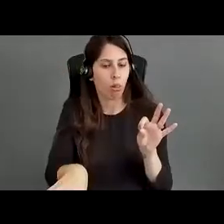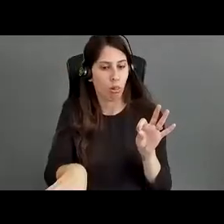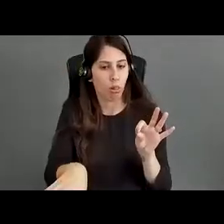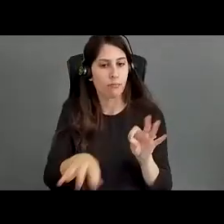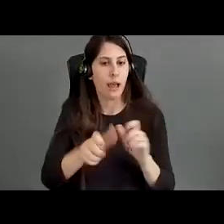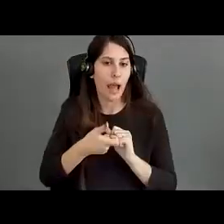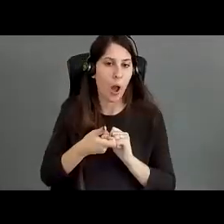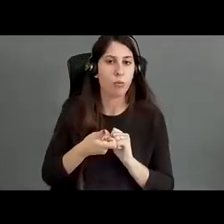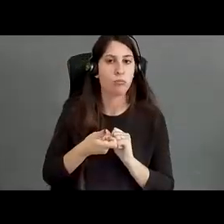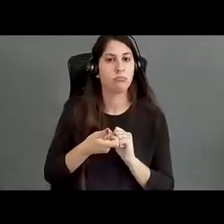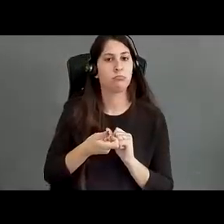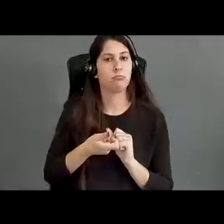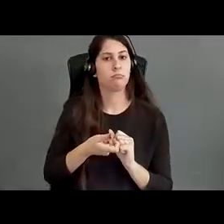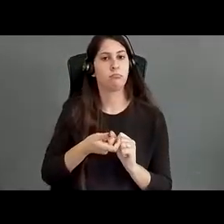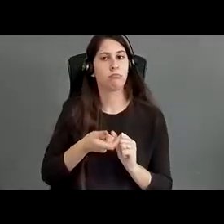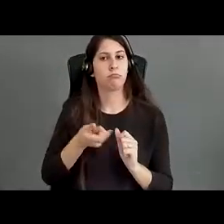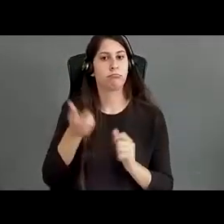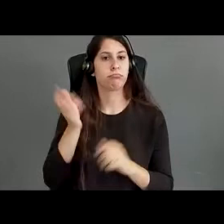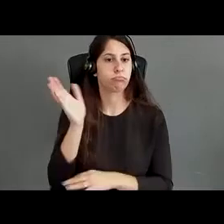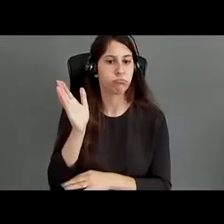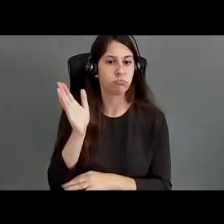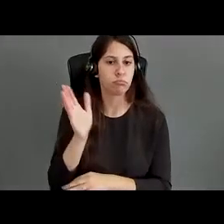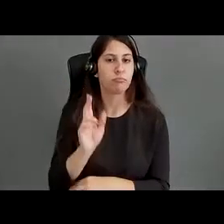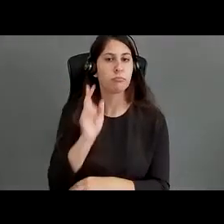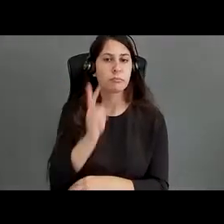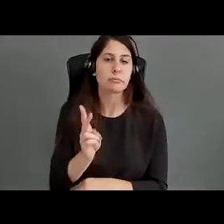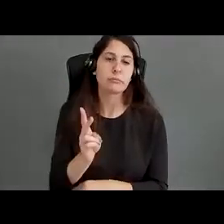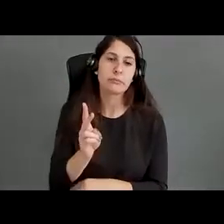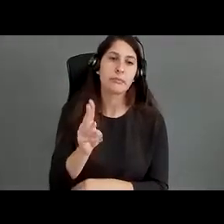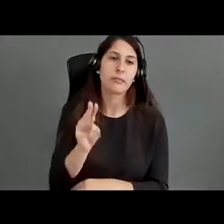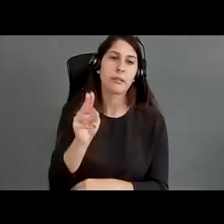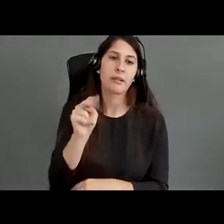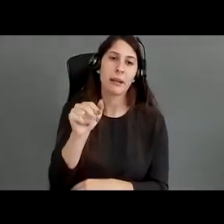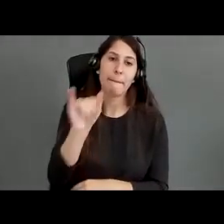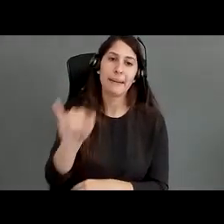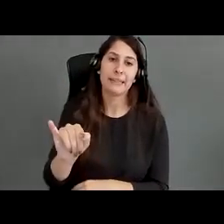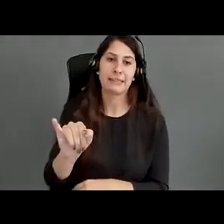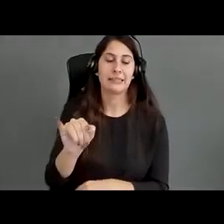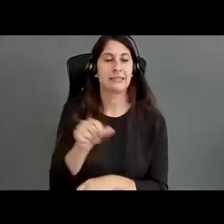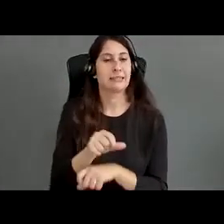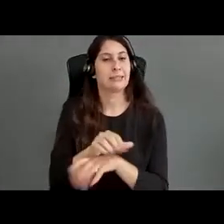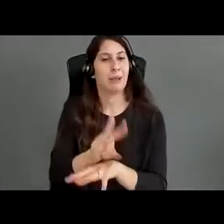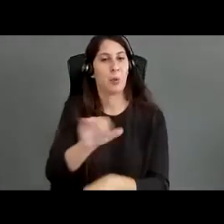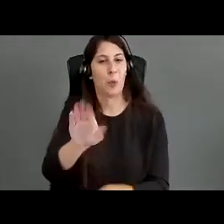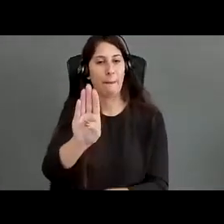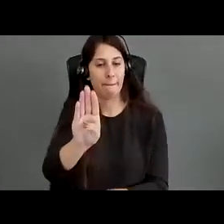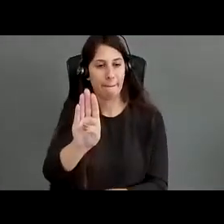I see NAMI has conduct the spiderweb across the country. We don't present to have all the answers